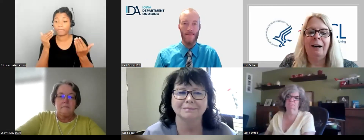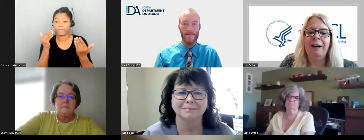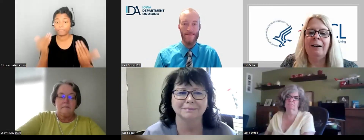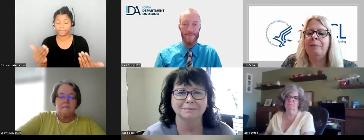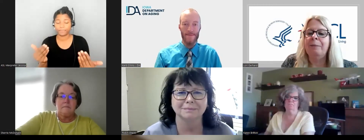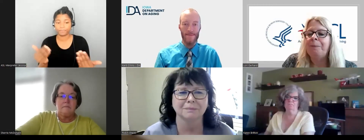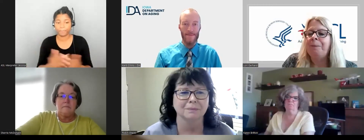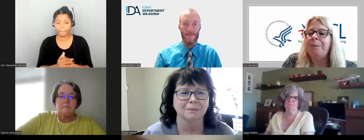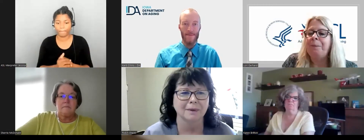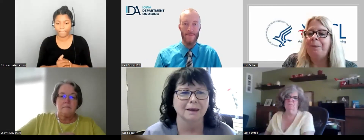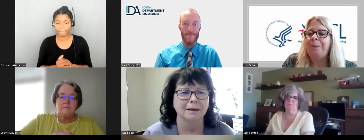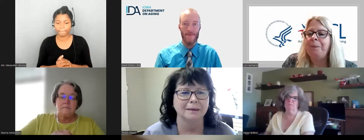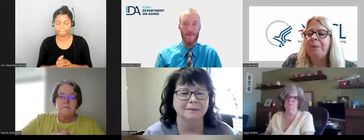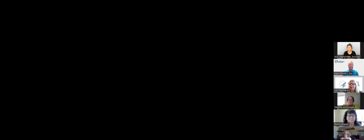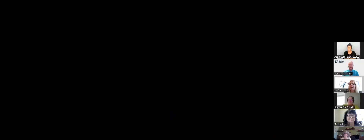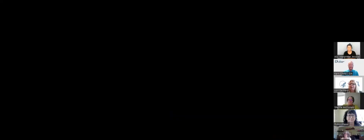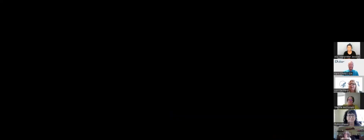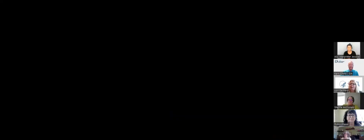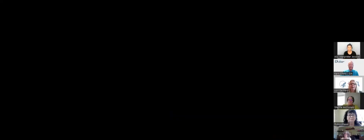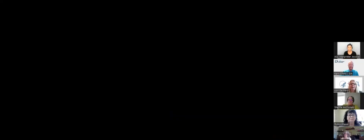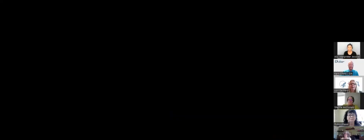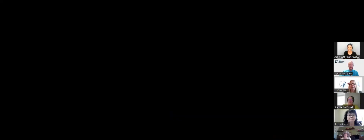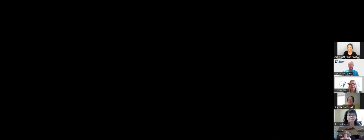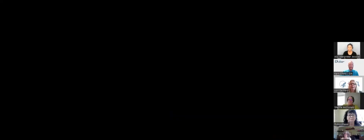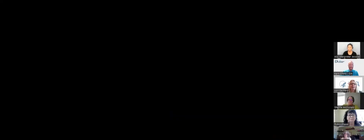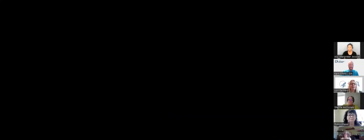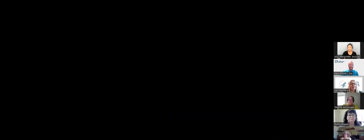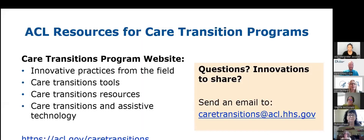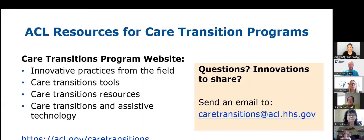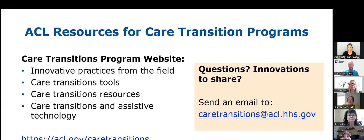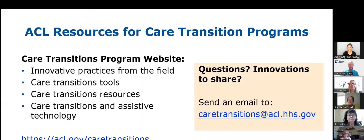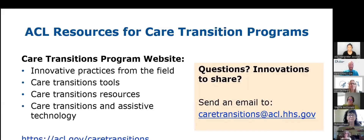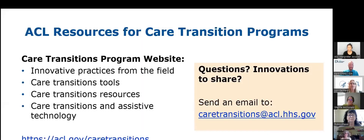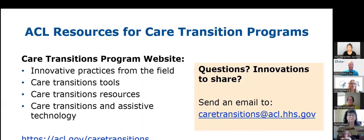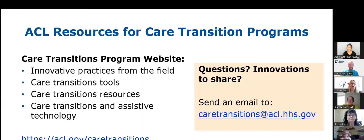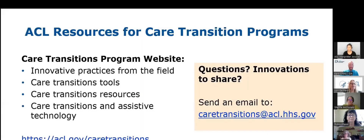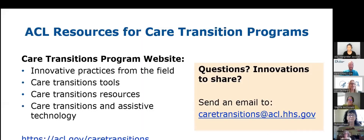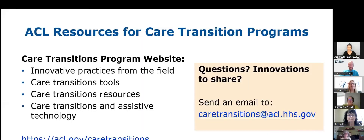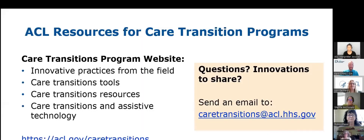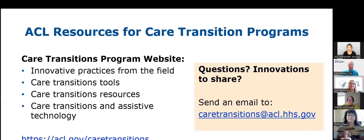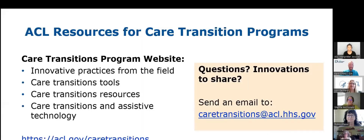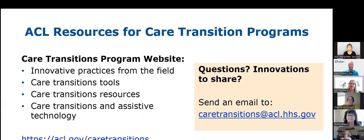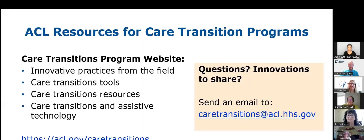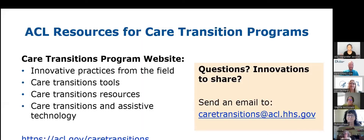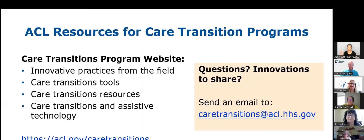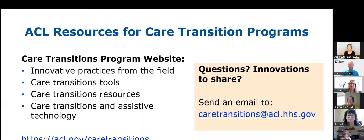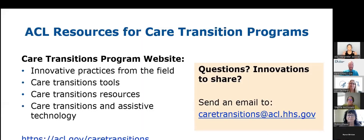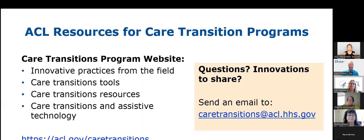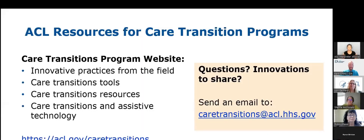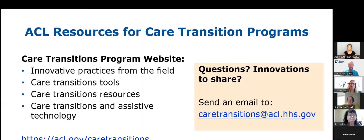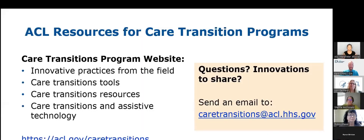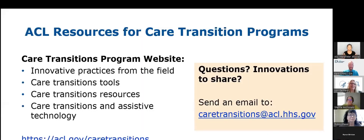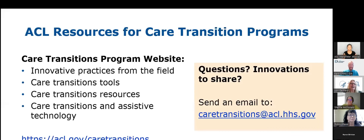And if we can go to the next slide.